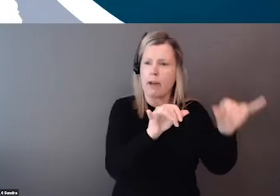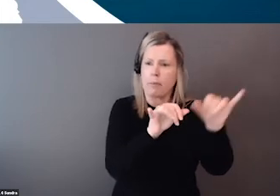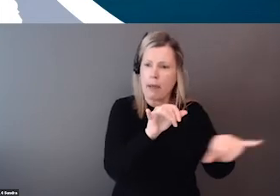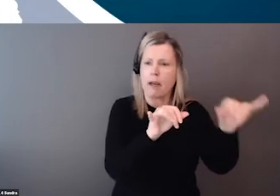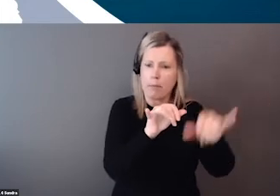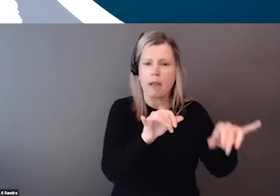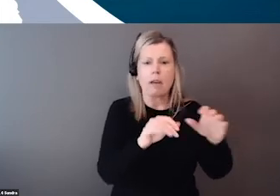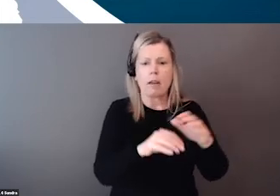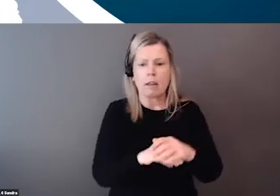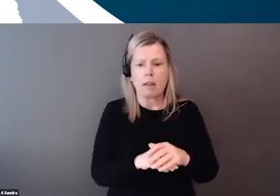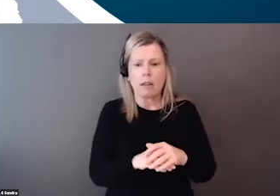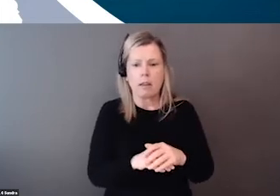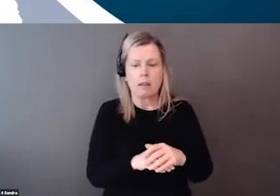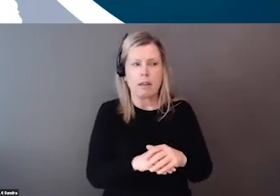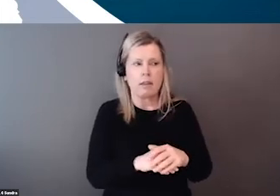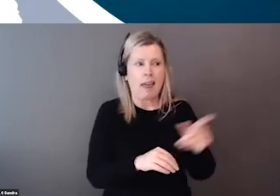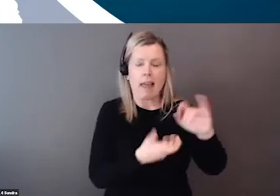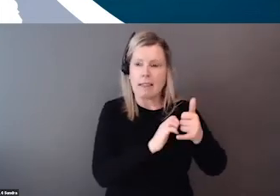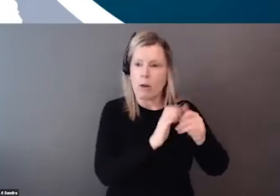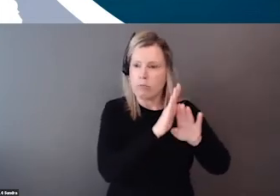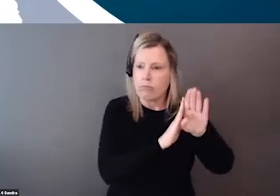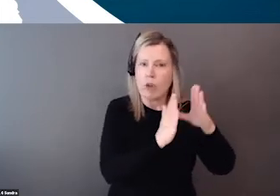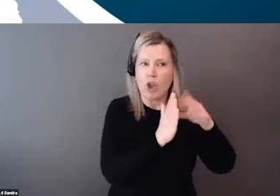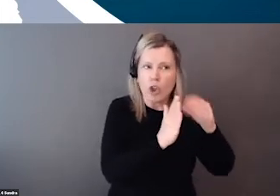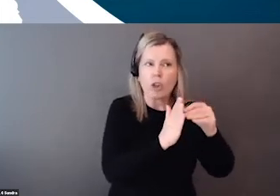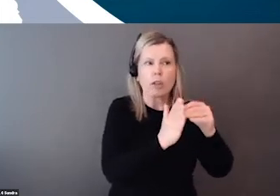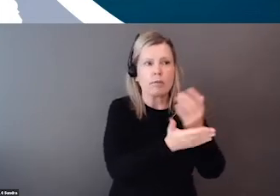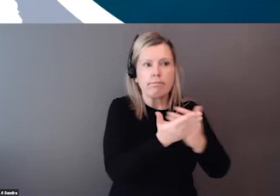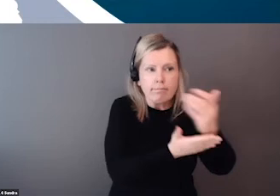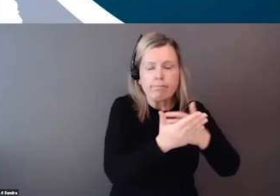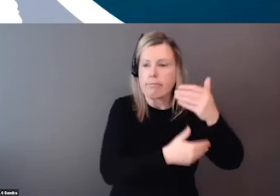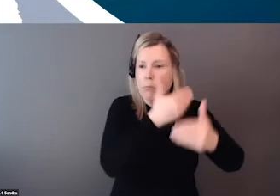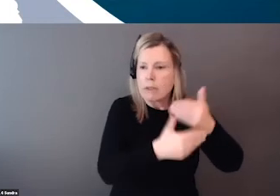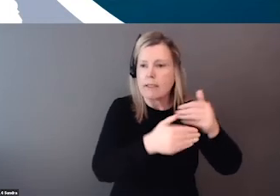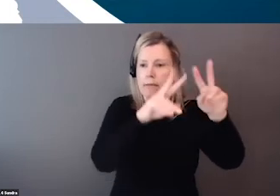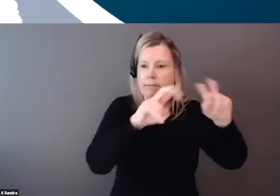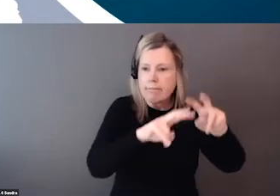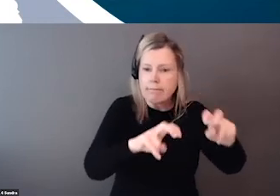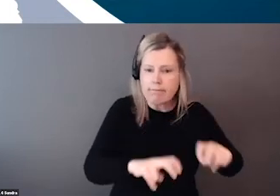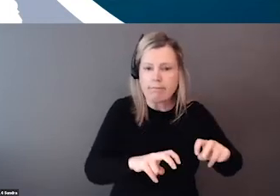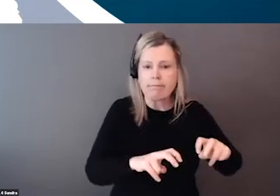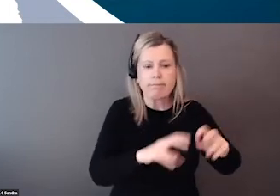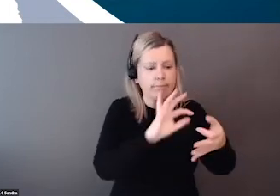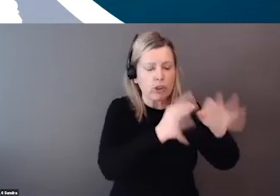that use machine learning during data gathering, processing of data, analysis and interpretation of data,